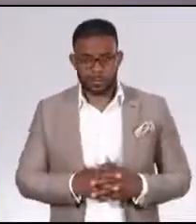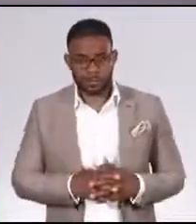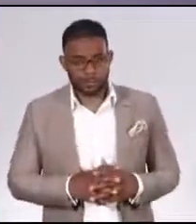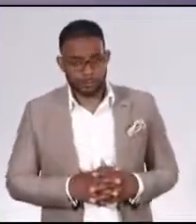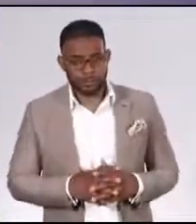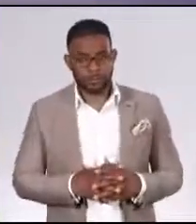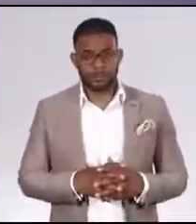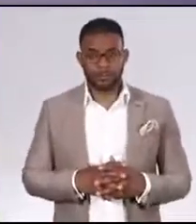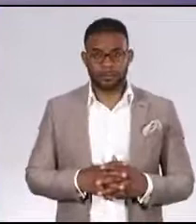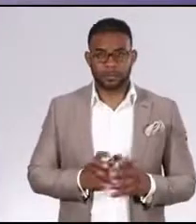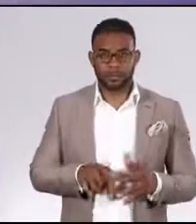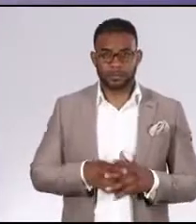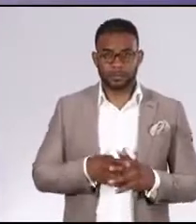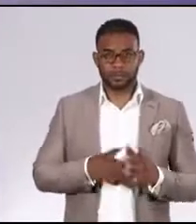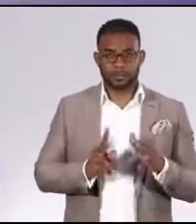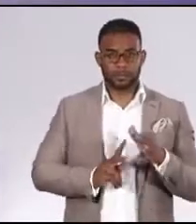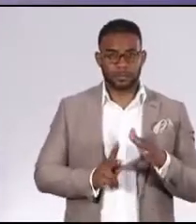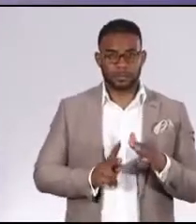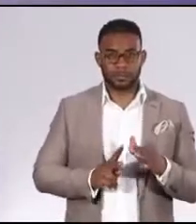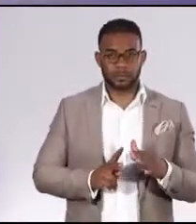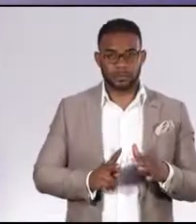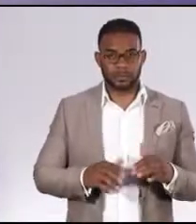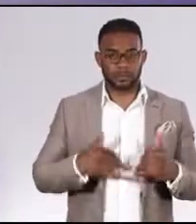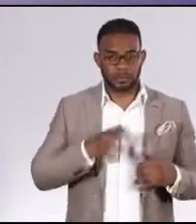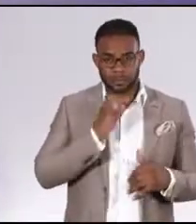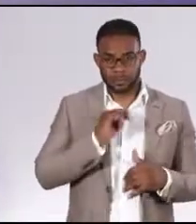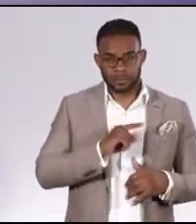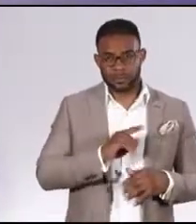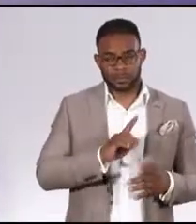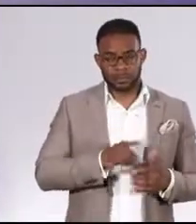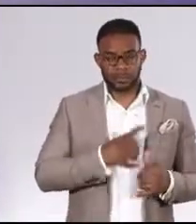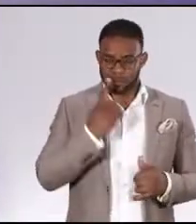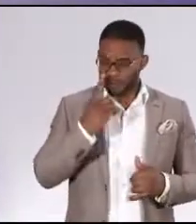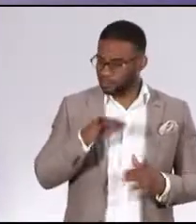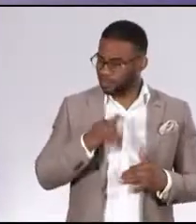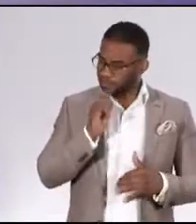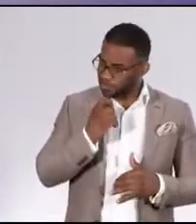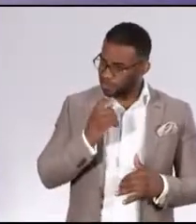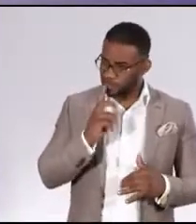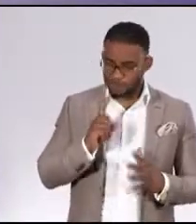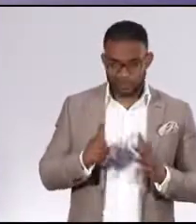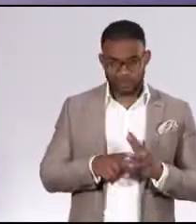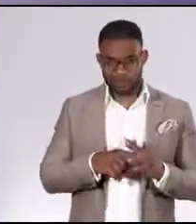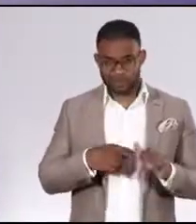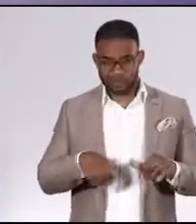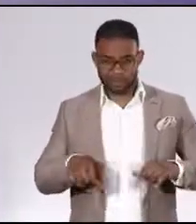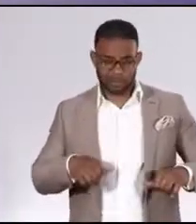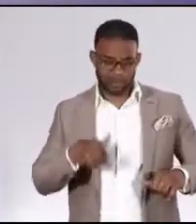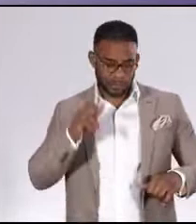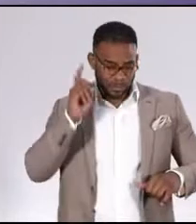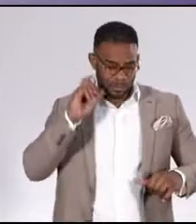I started getting garden at a regular school, and at first, I thought, how cool was it to show up my hearing thing gadget to my classmates?